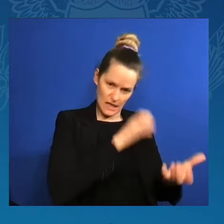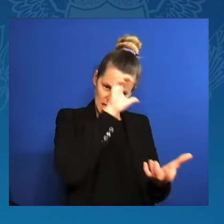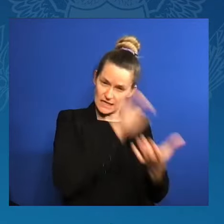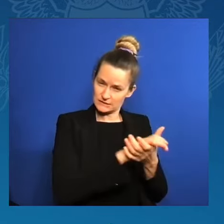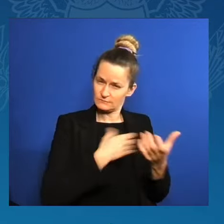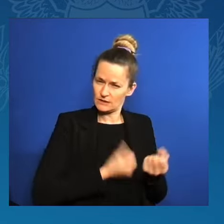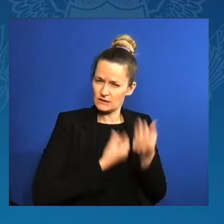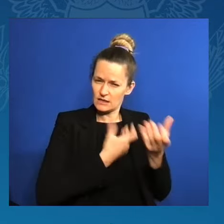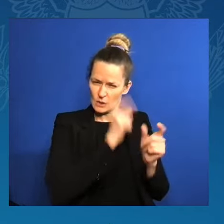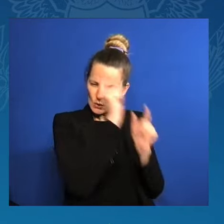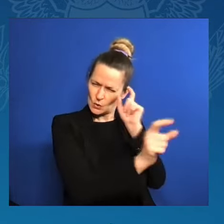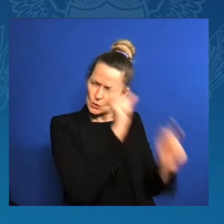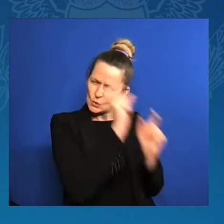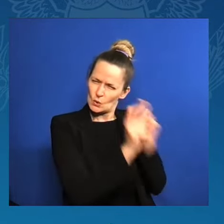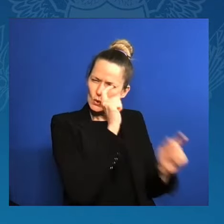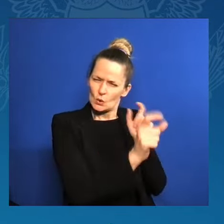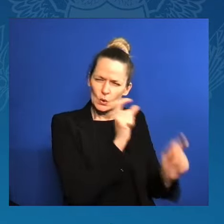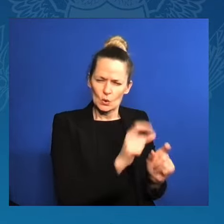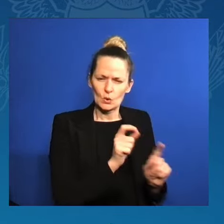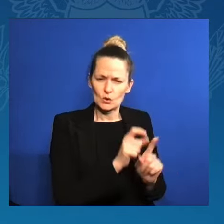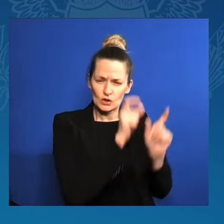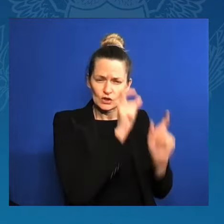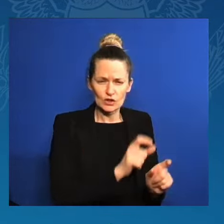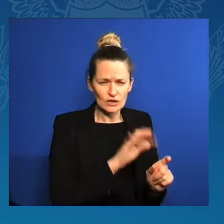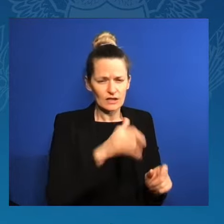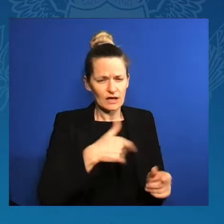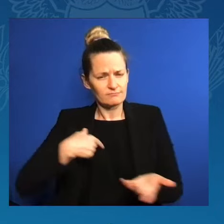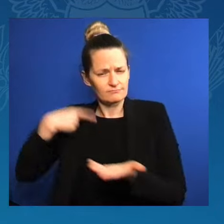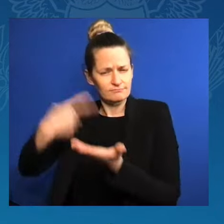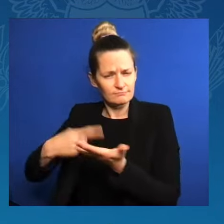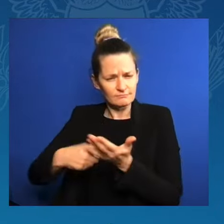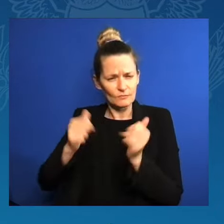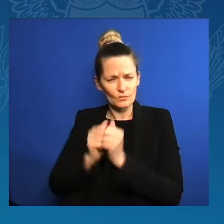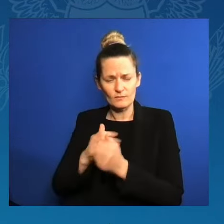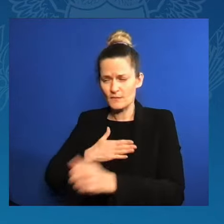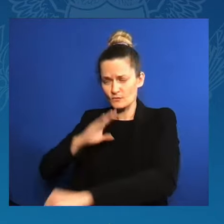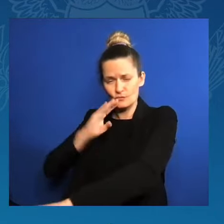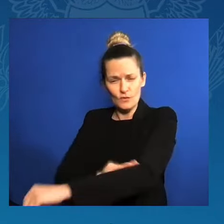we talked about our daughter. We talked about my goddaughters,